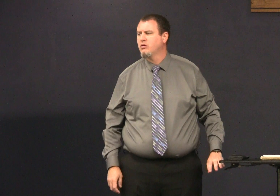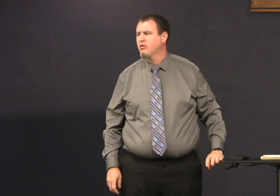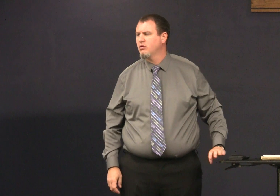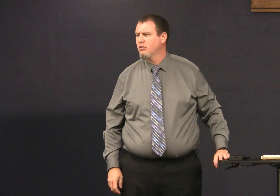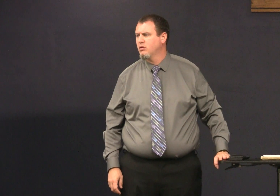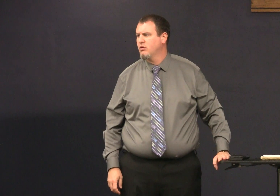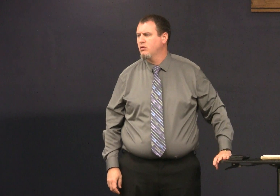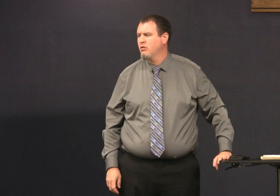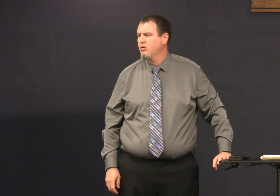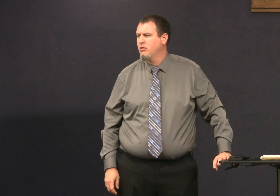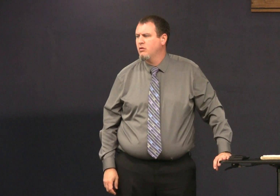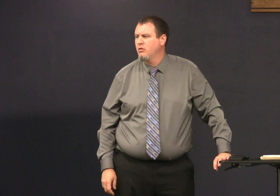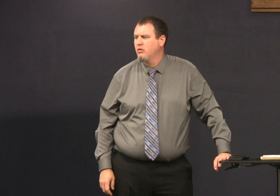no not really it's too hard